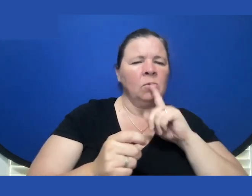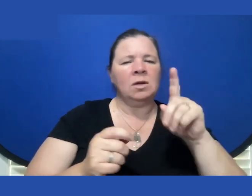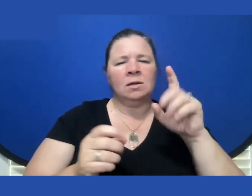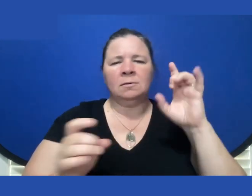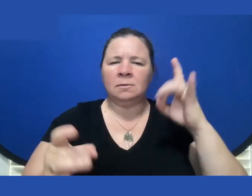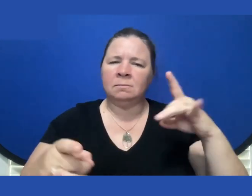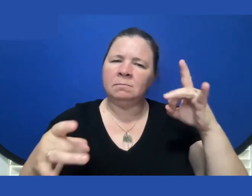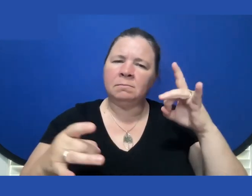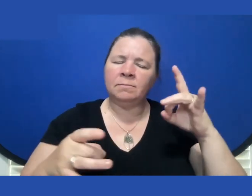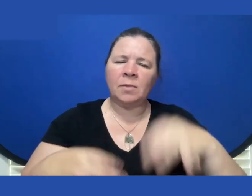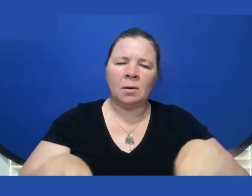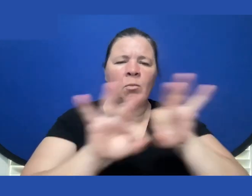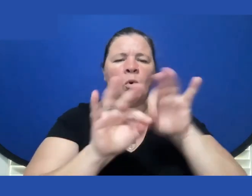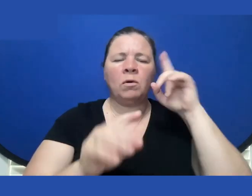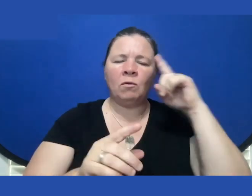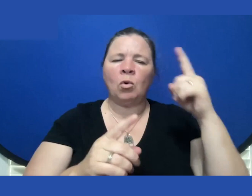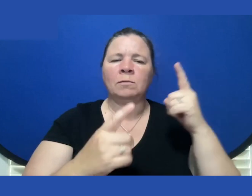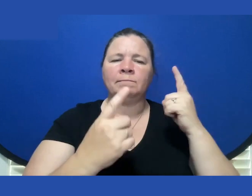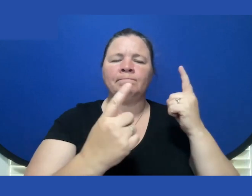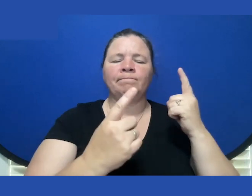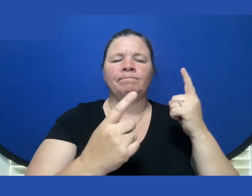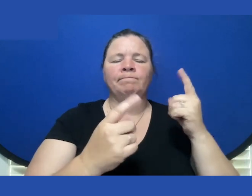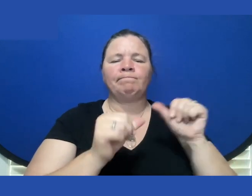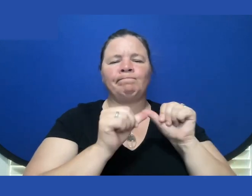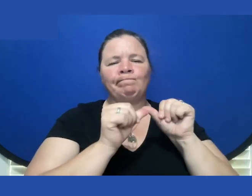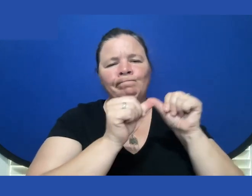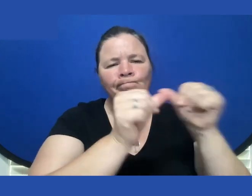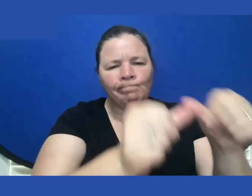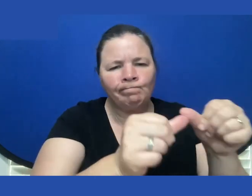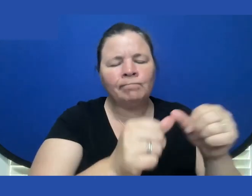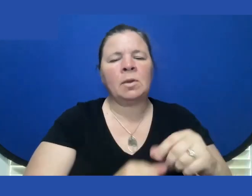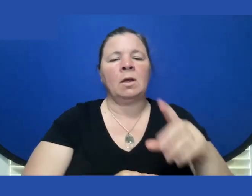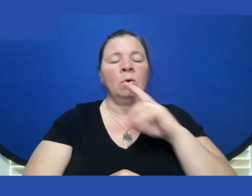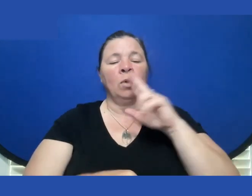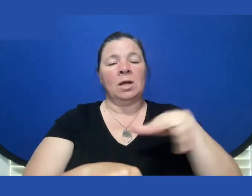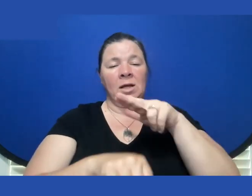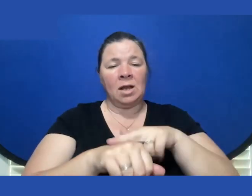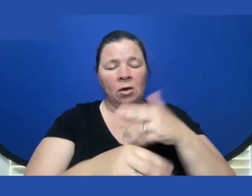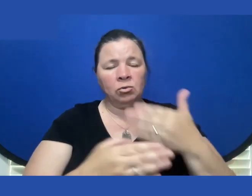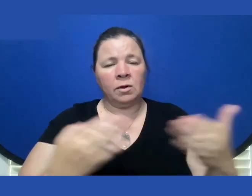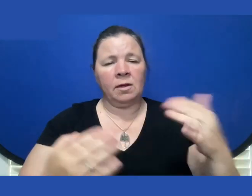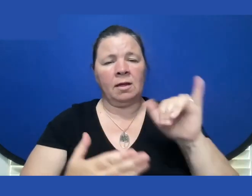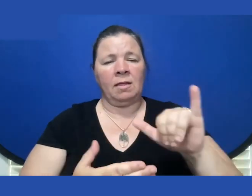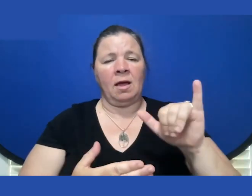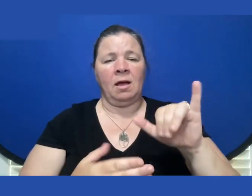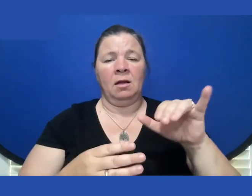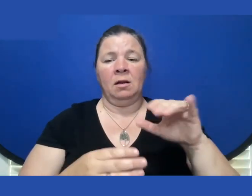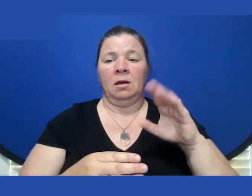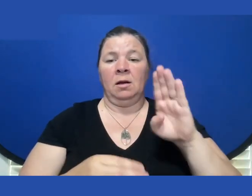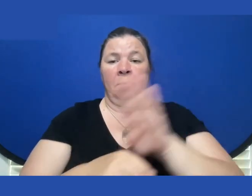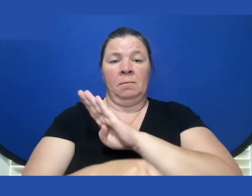So, you know, it's quite a natural thing, or it was, that entrepreneurship is kind of the go-to